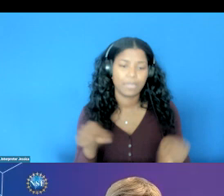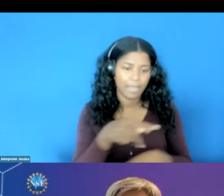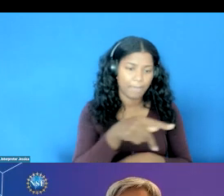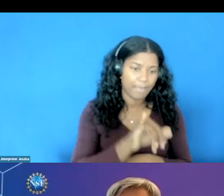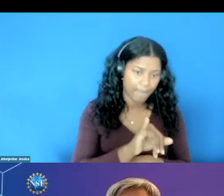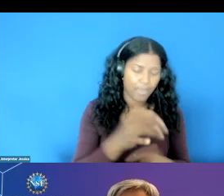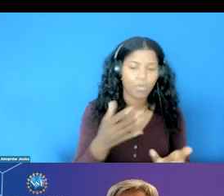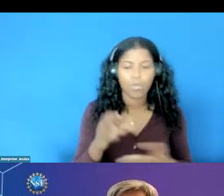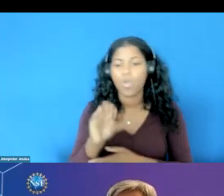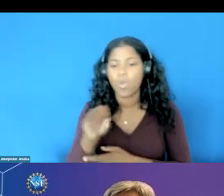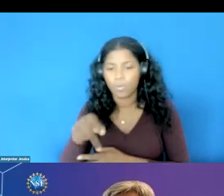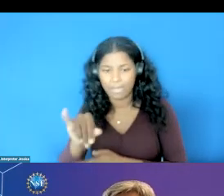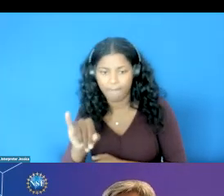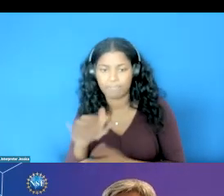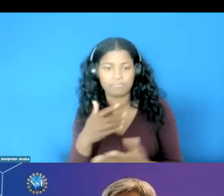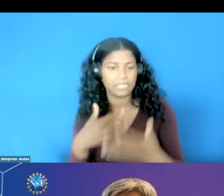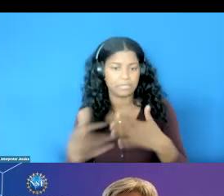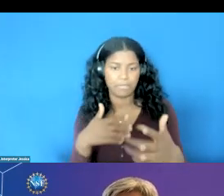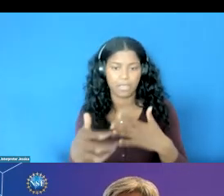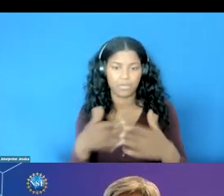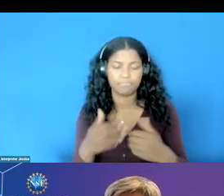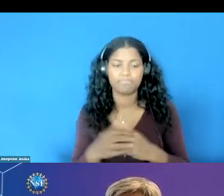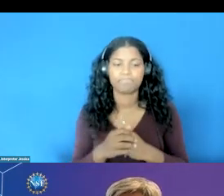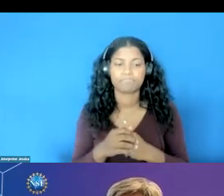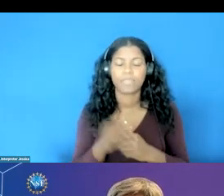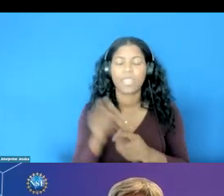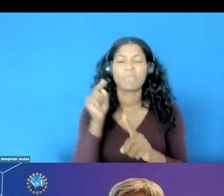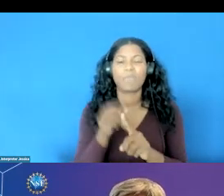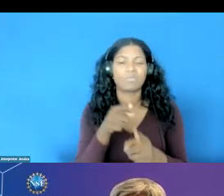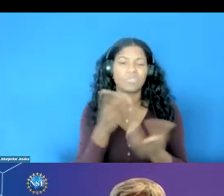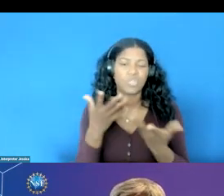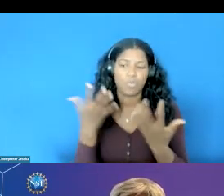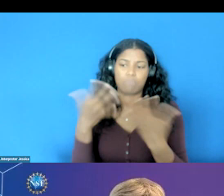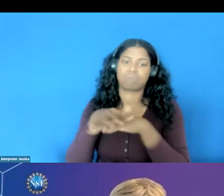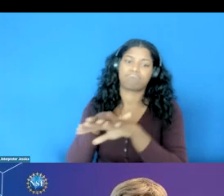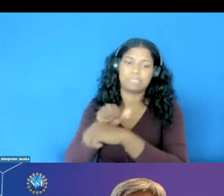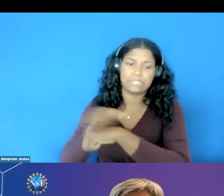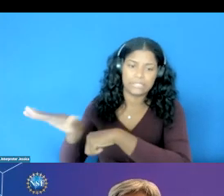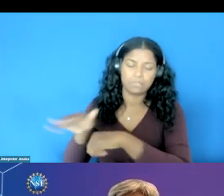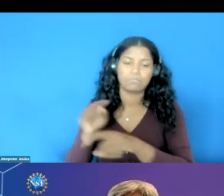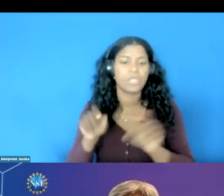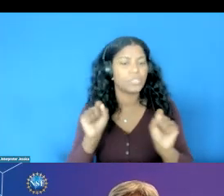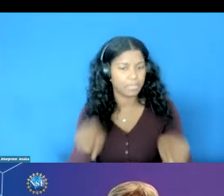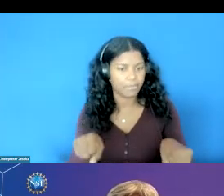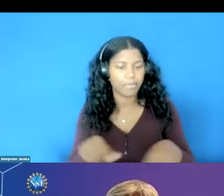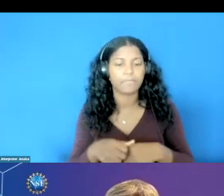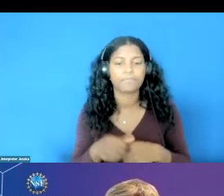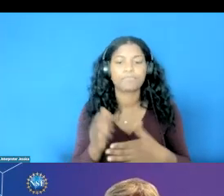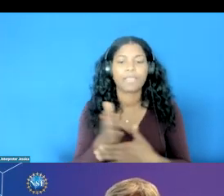Panels are held periodically throughout the year to ensure timely review and the average time to decision is about six months.